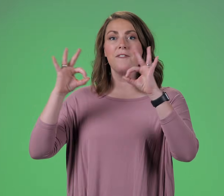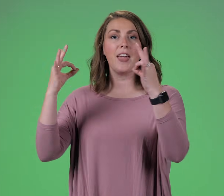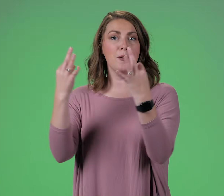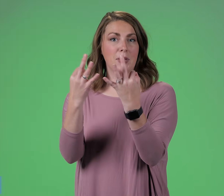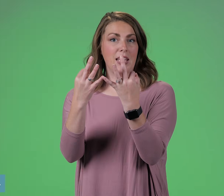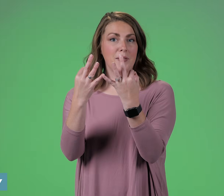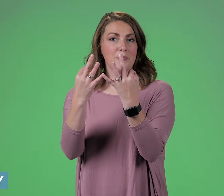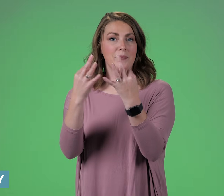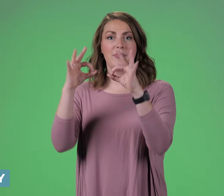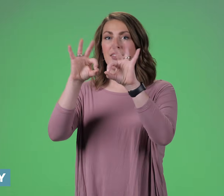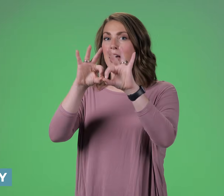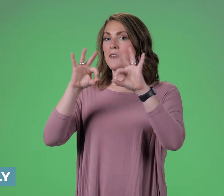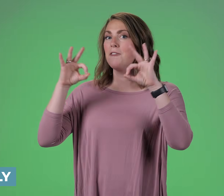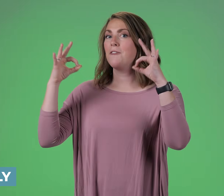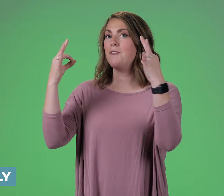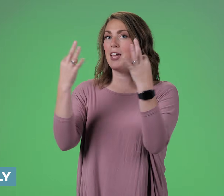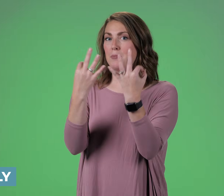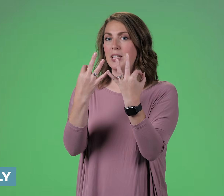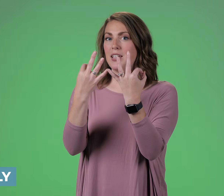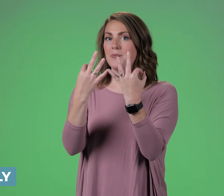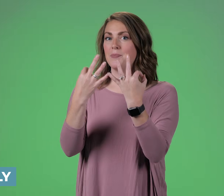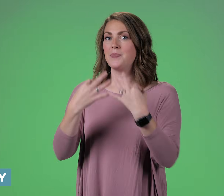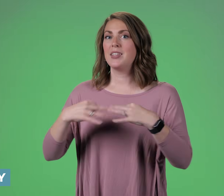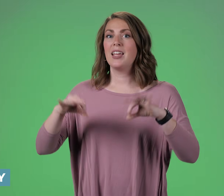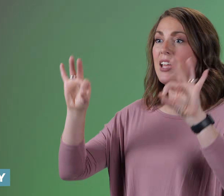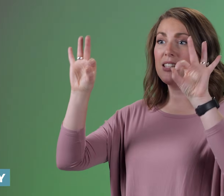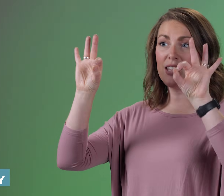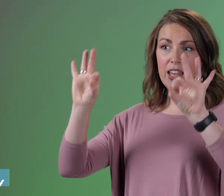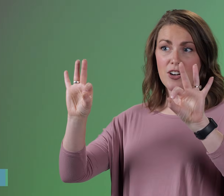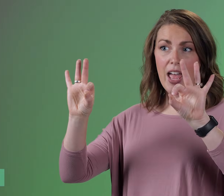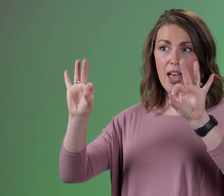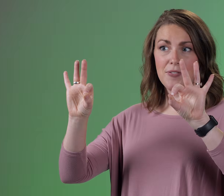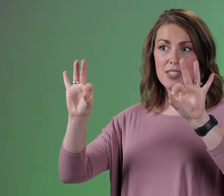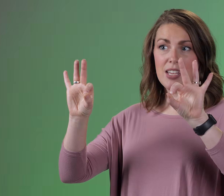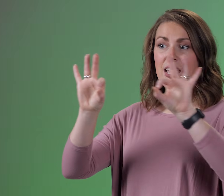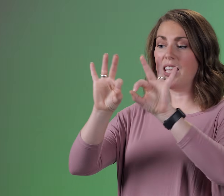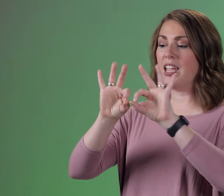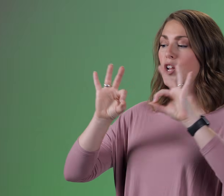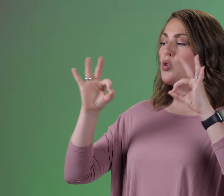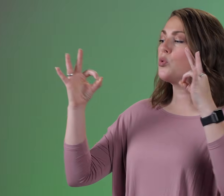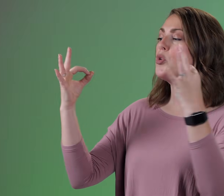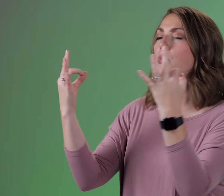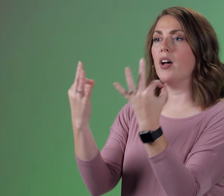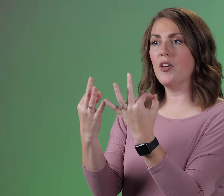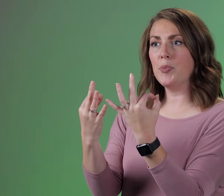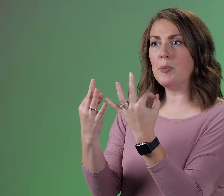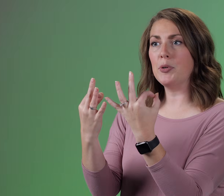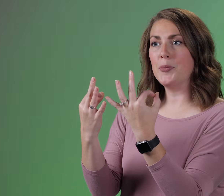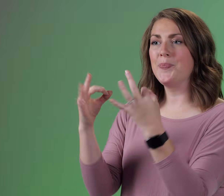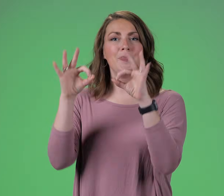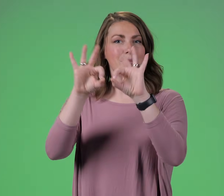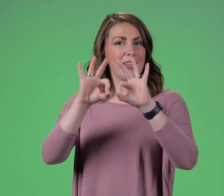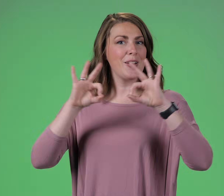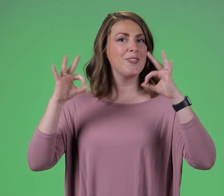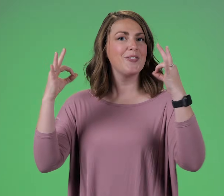Family. It's the letter F’s in a group of people.